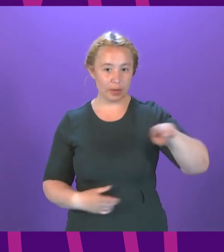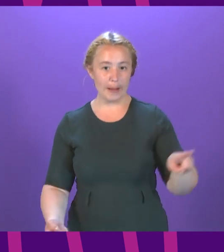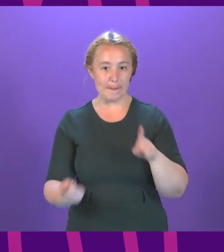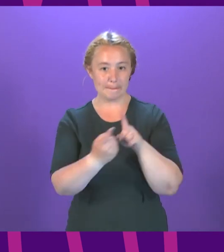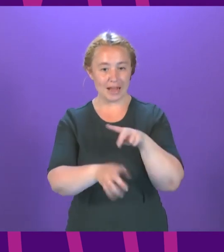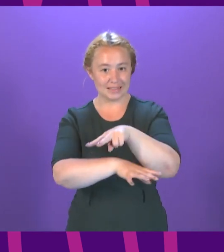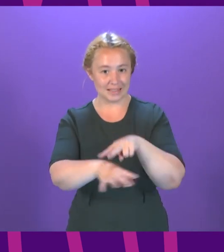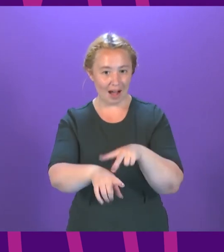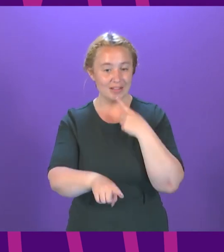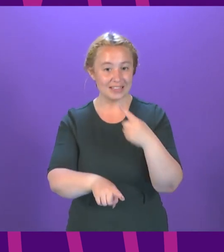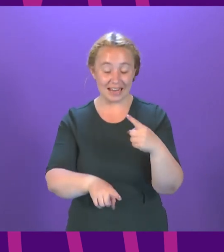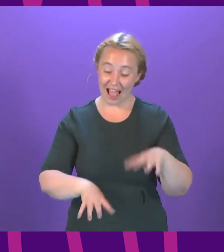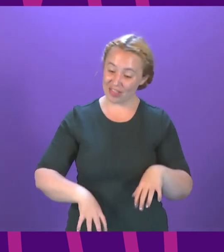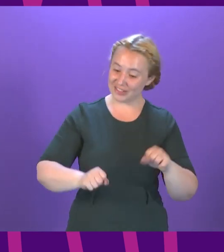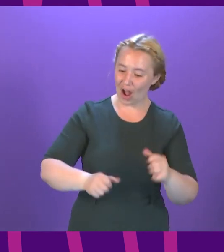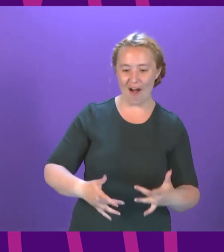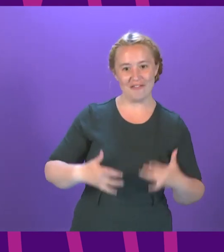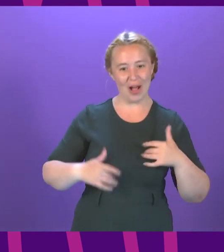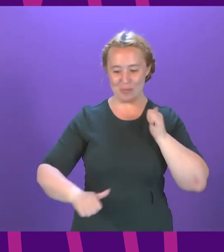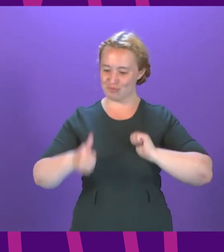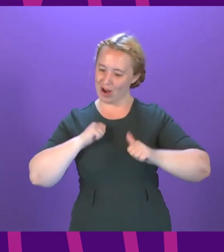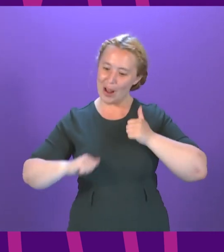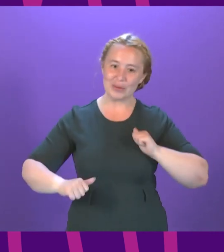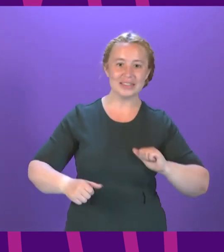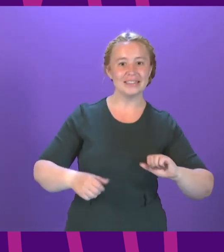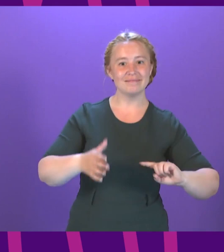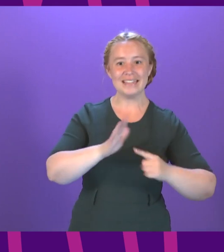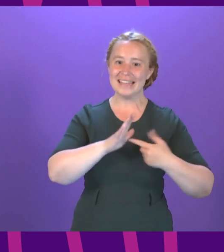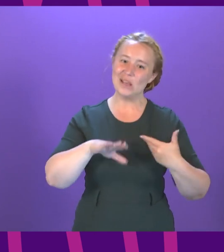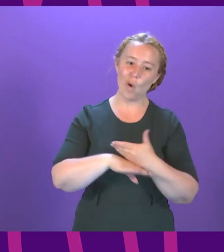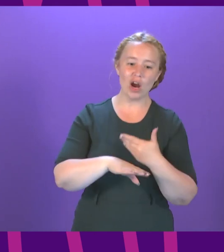of their work, they felt pride as key workers, but that they now feel nothing but stress.